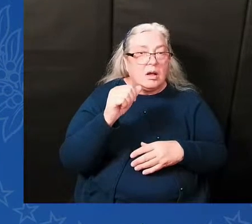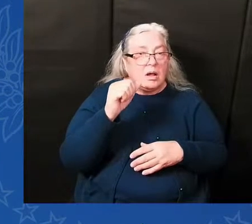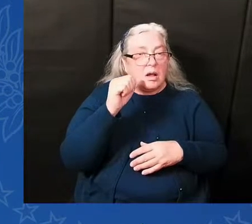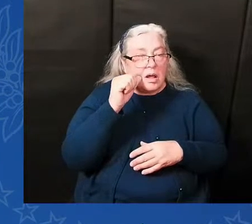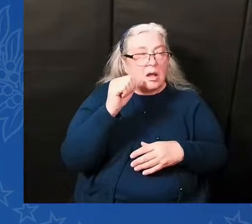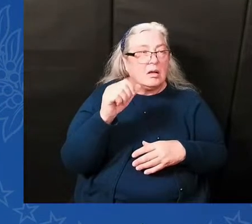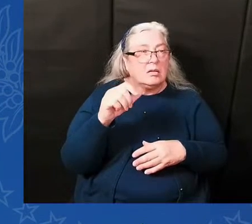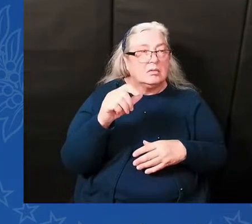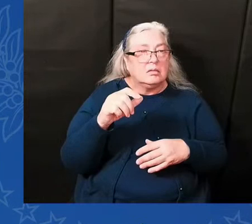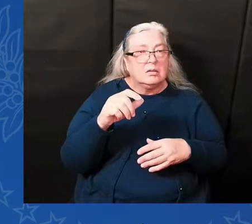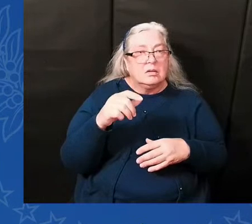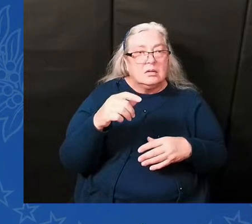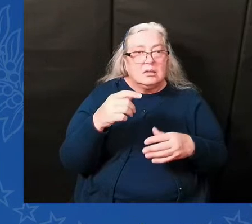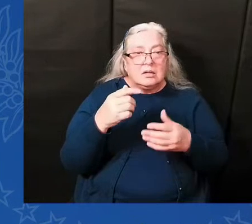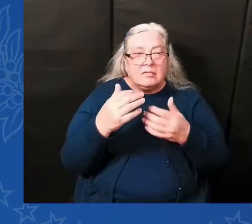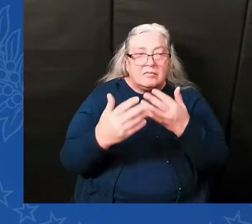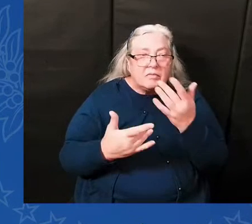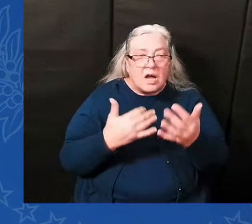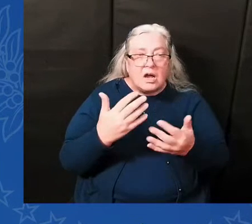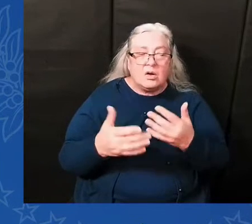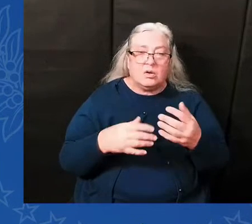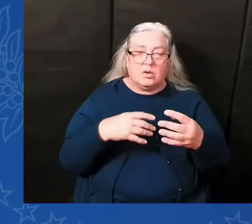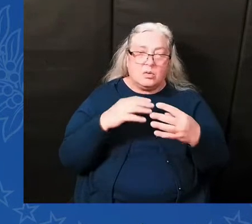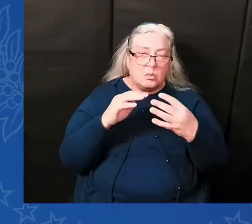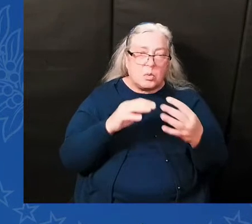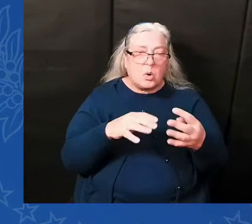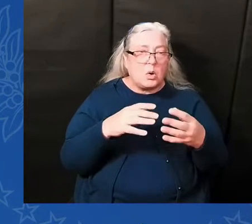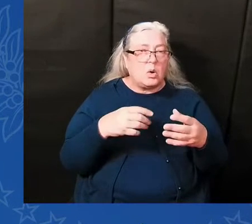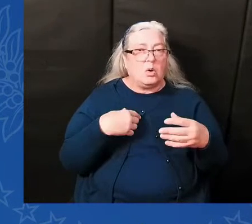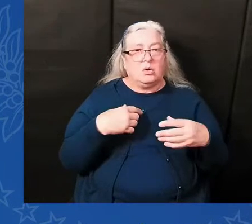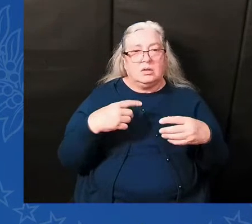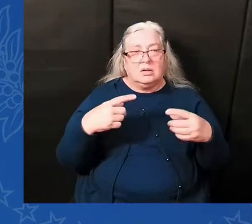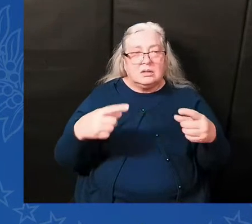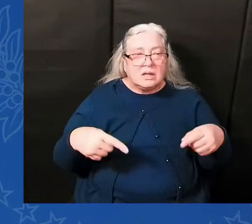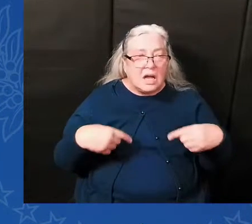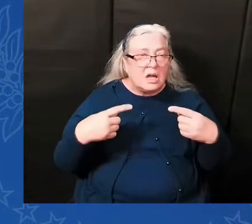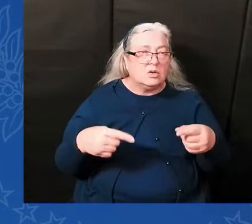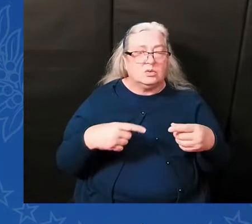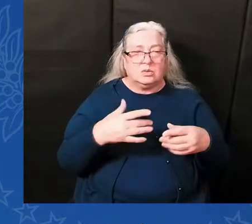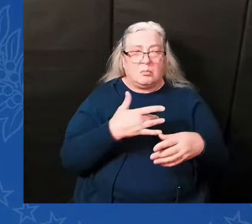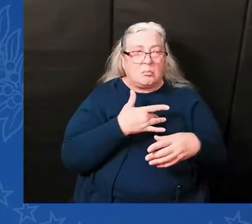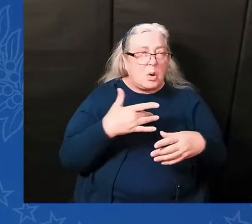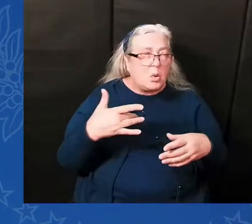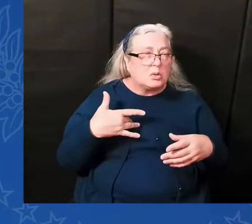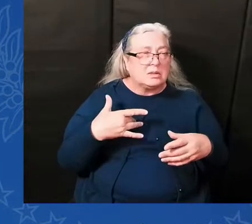You know, we also just created a Special Claims Unit at the Department of Labor to process cancer claims